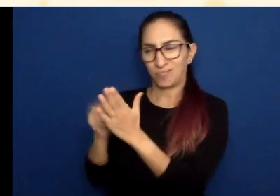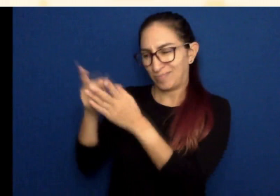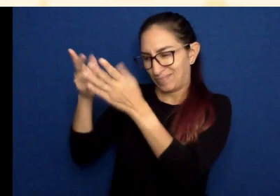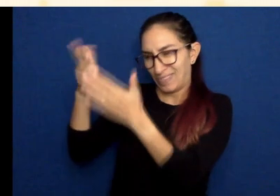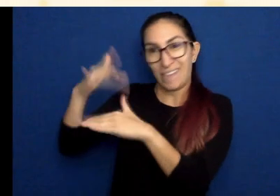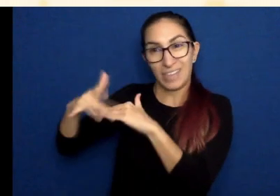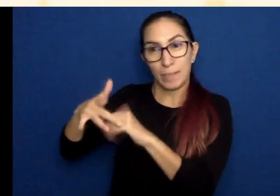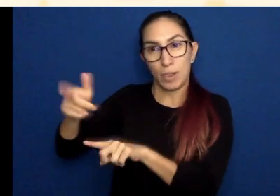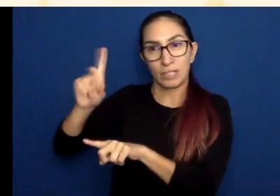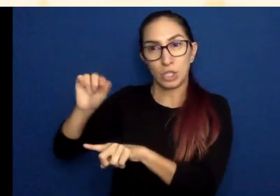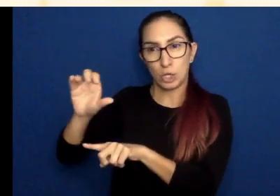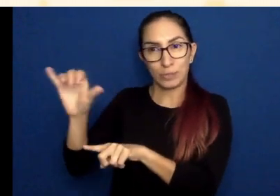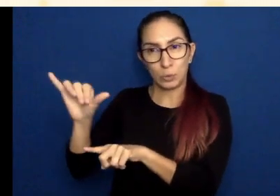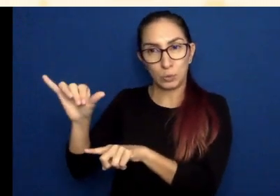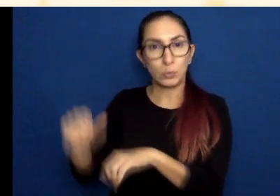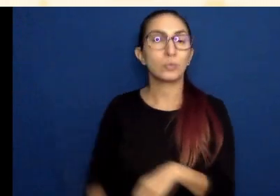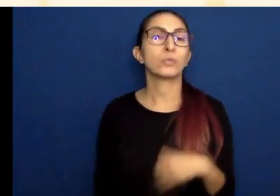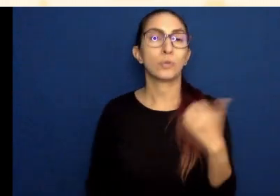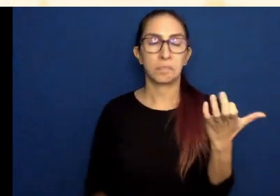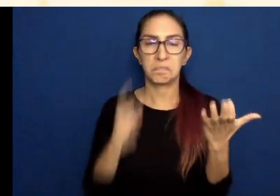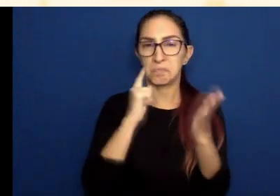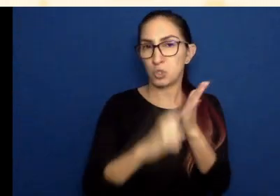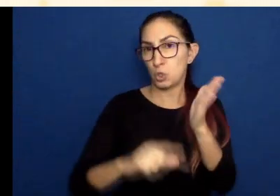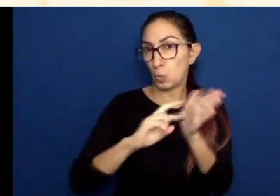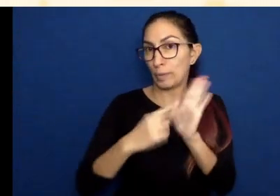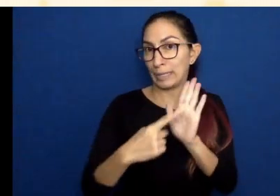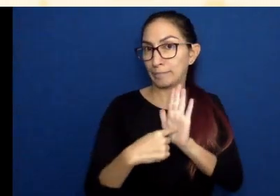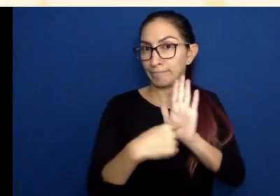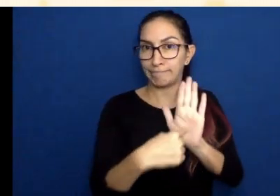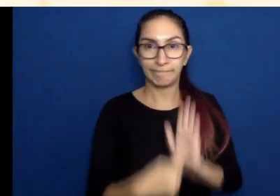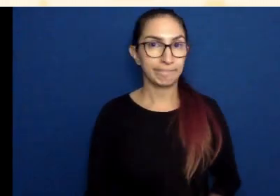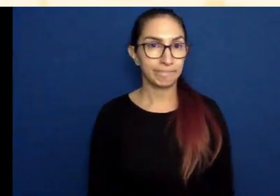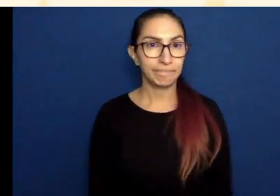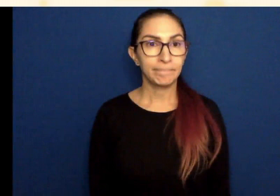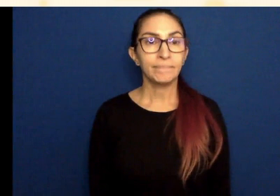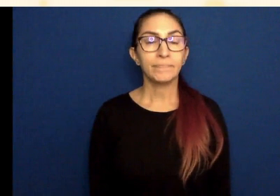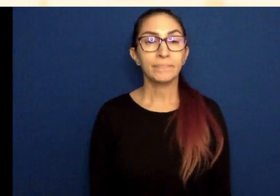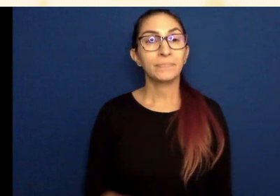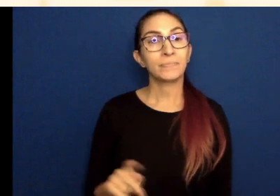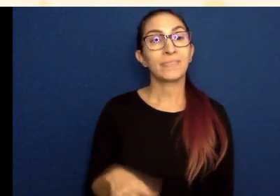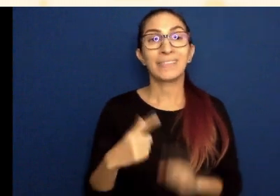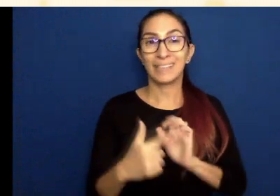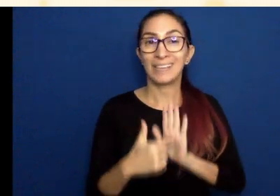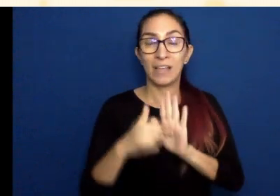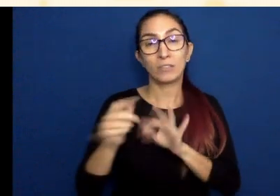So you can really see what it is that we mean. So this is an example where the alternative is provided